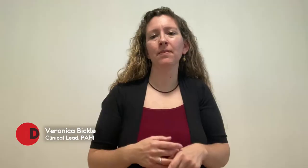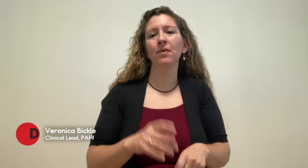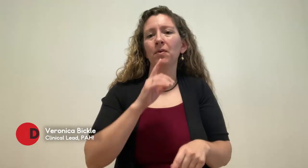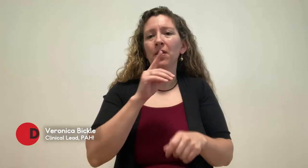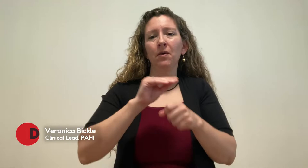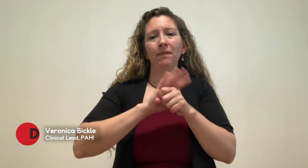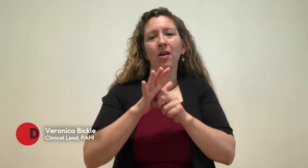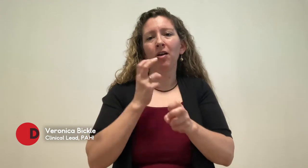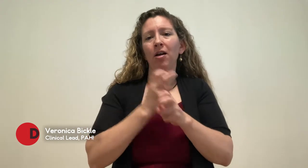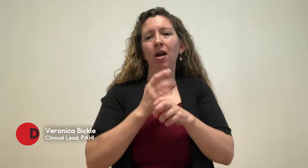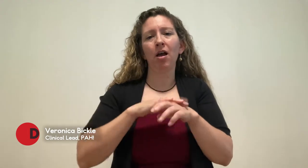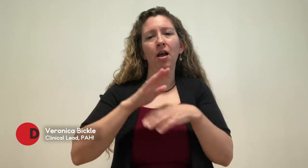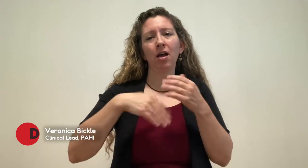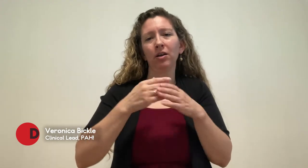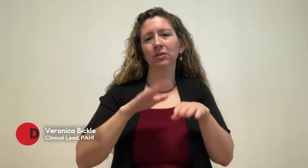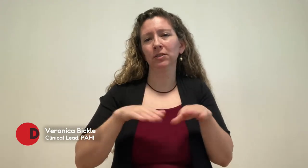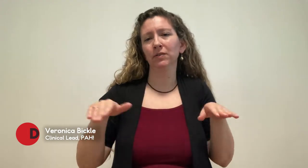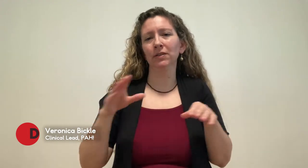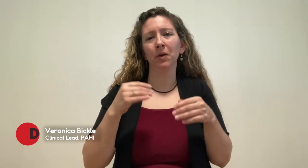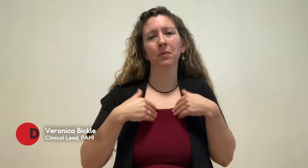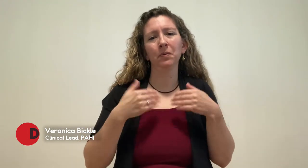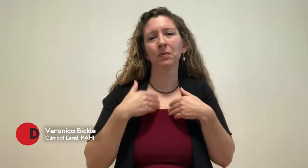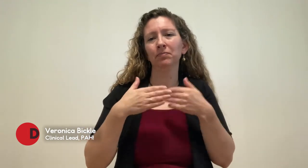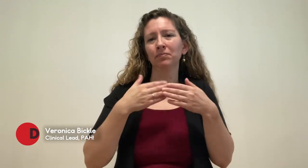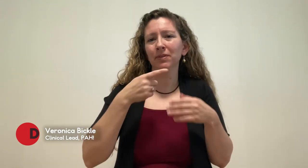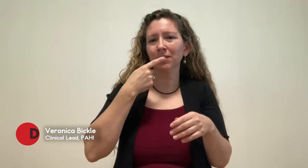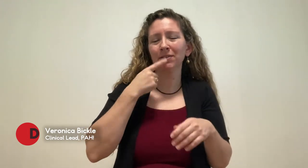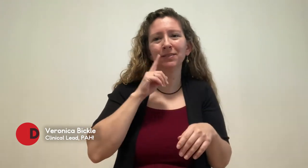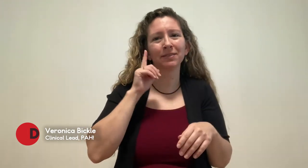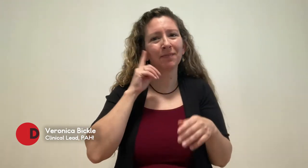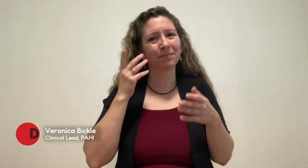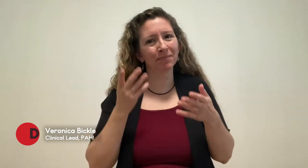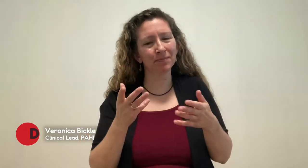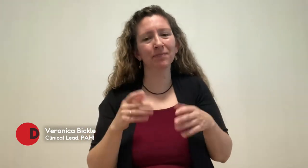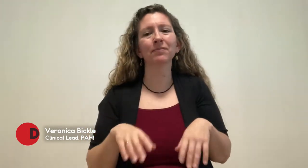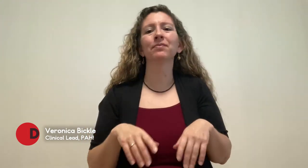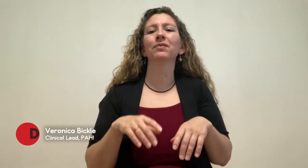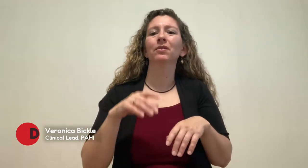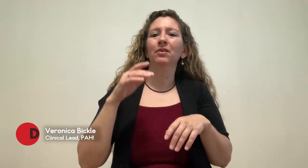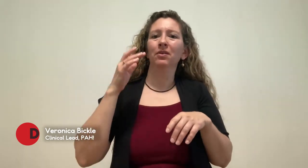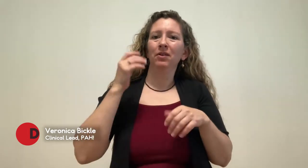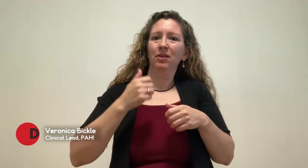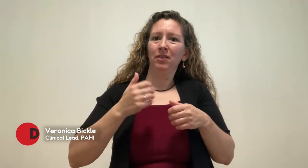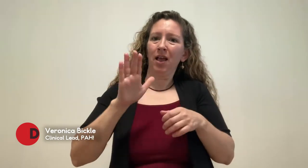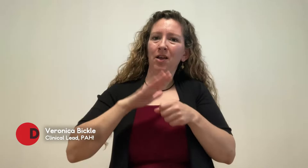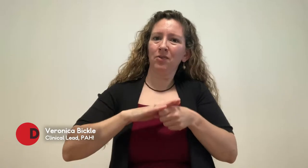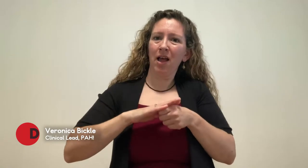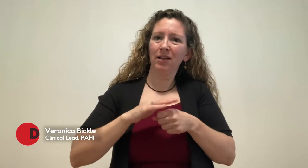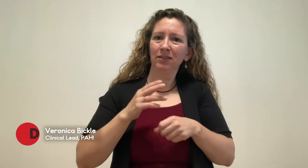COVID has been hard on all children and youth, whether they are hearing or Deaf. Their stress has increased,